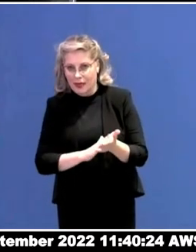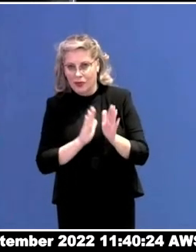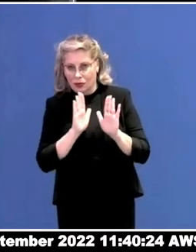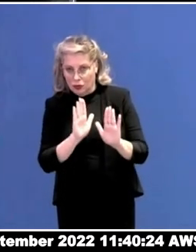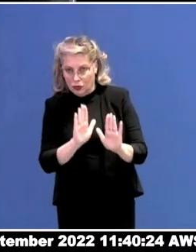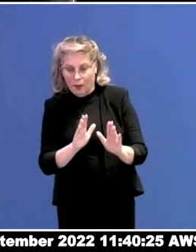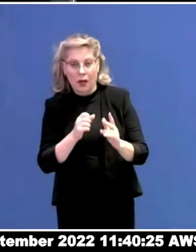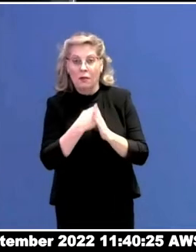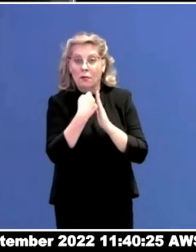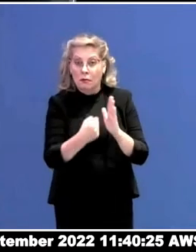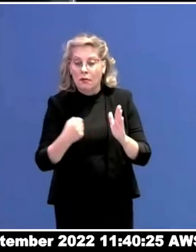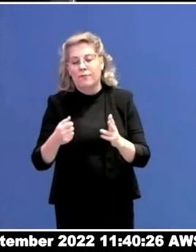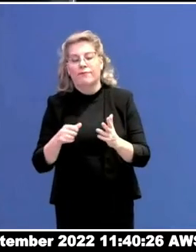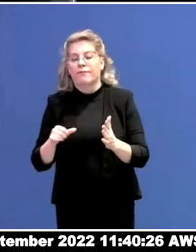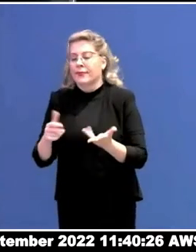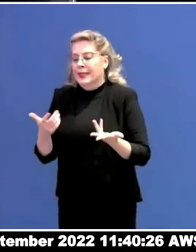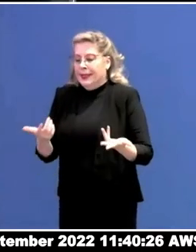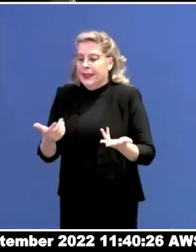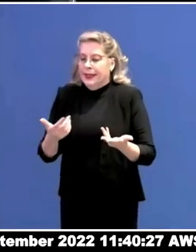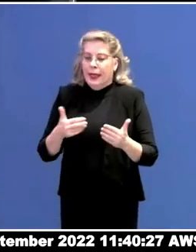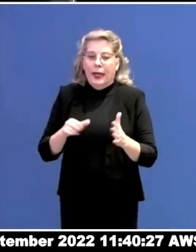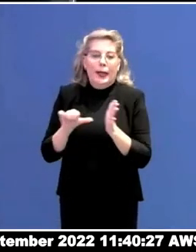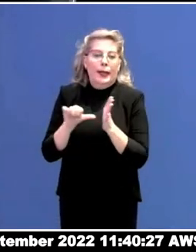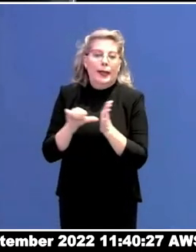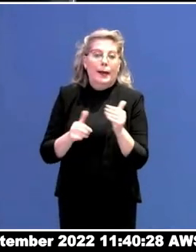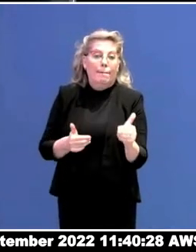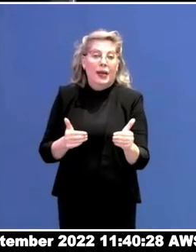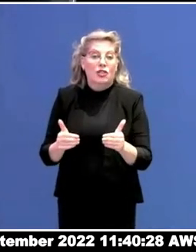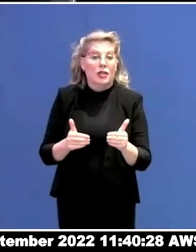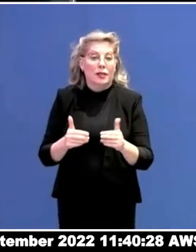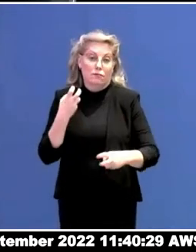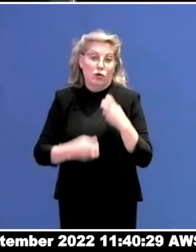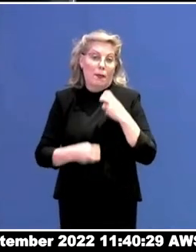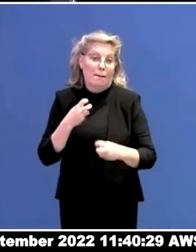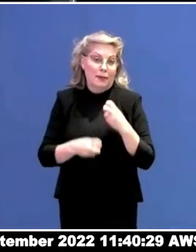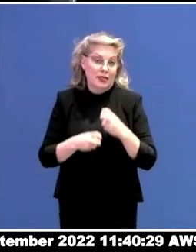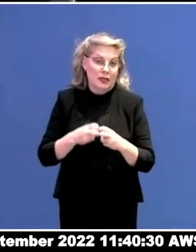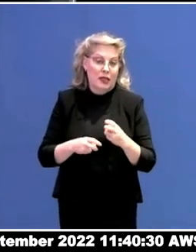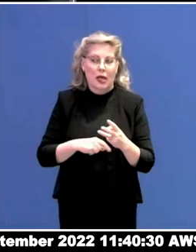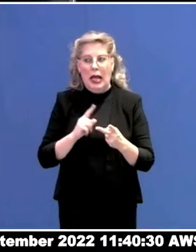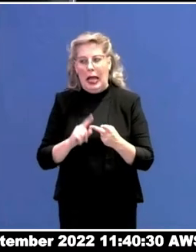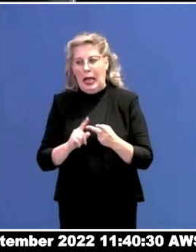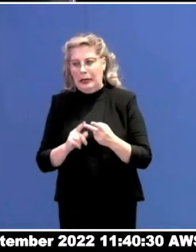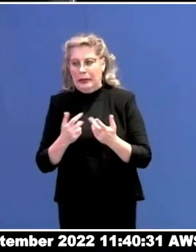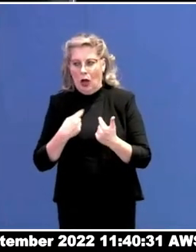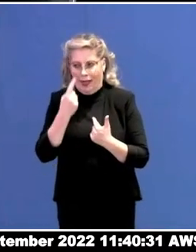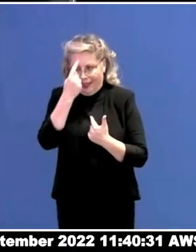So, there was budgetary issues, and I think there may have been some internal politics that was happening as a result.